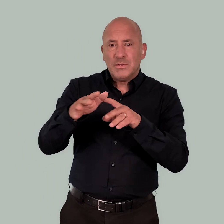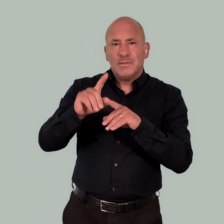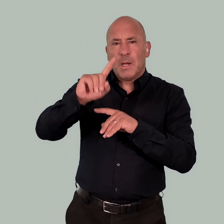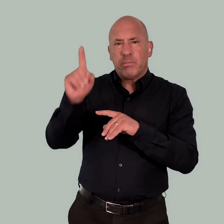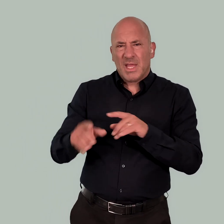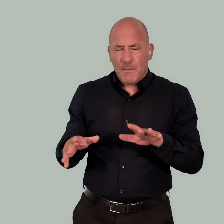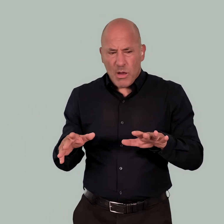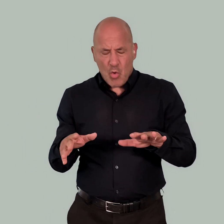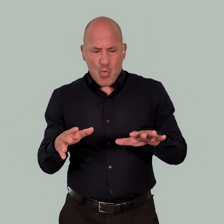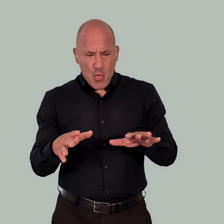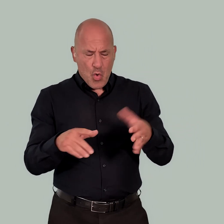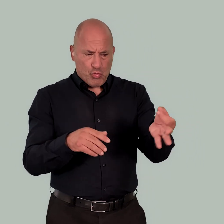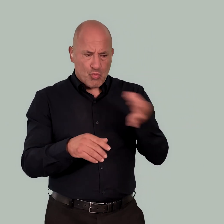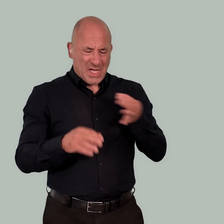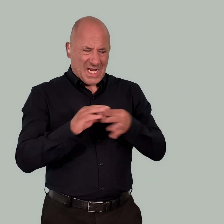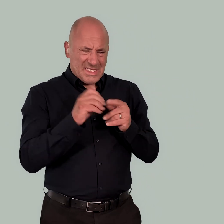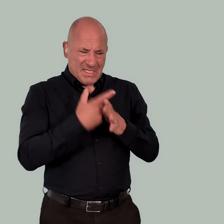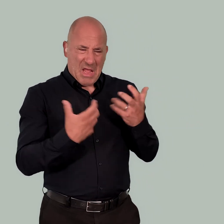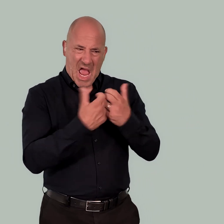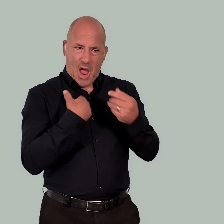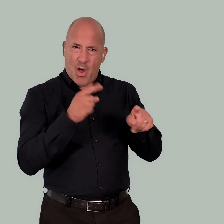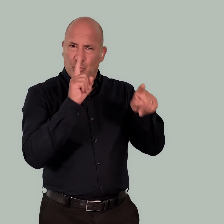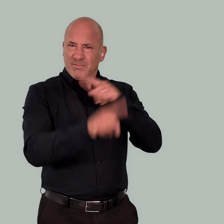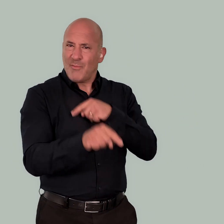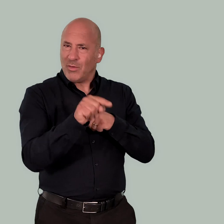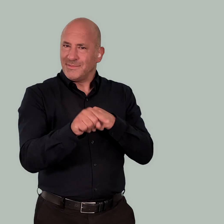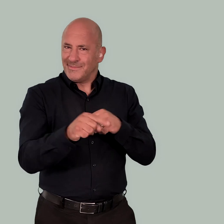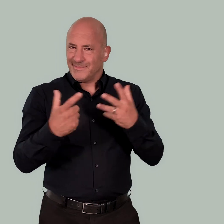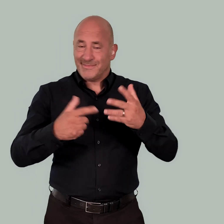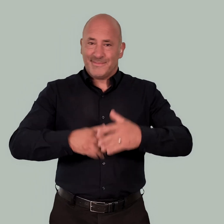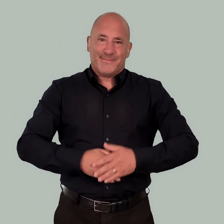may also influence how people respond to disability questions.)